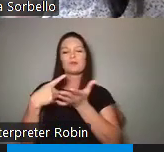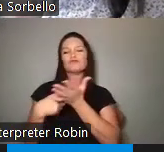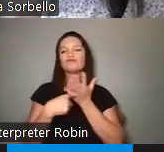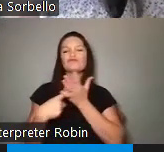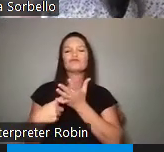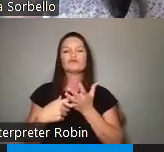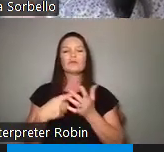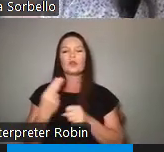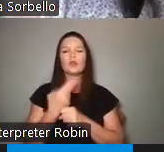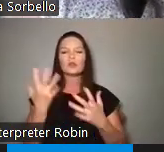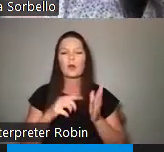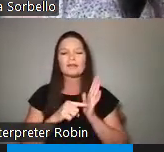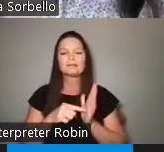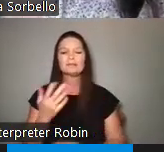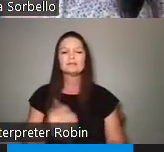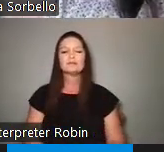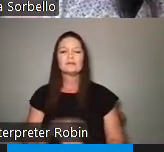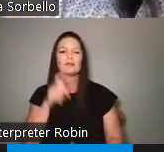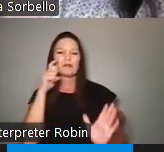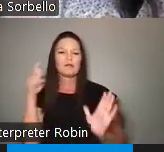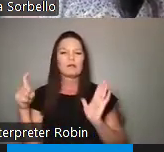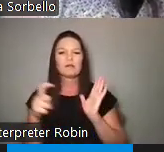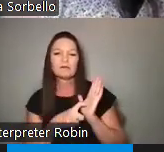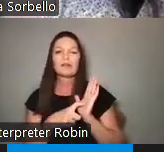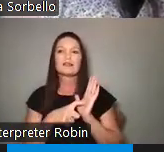that many folks take a pill with the best of intentions.